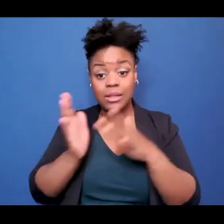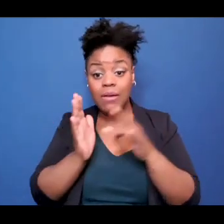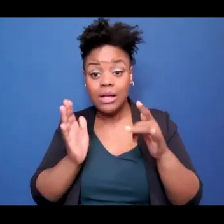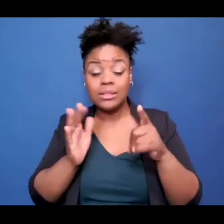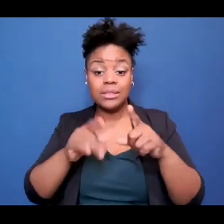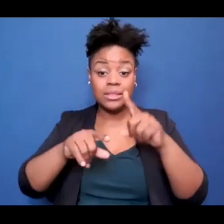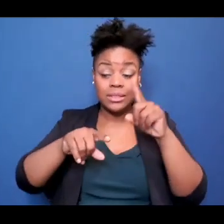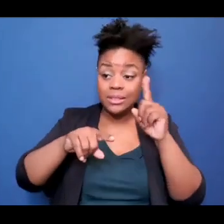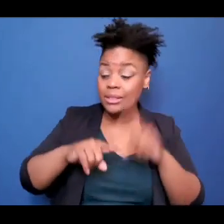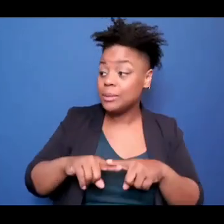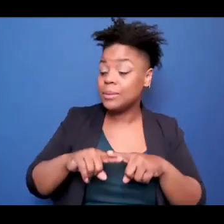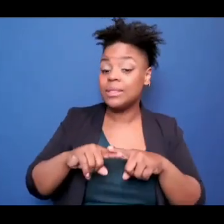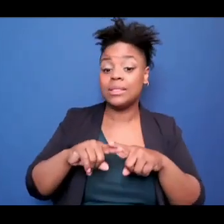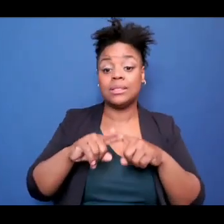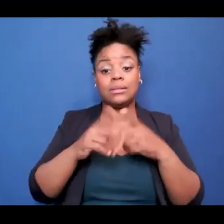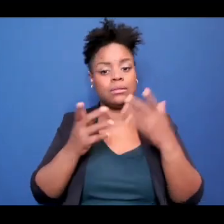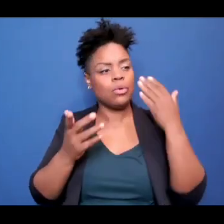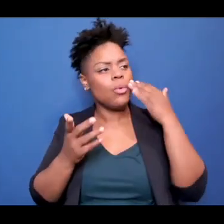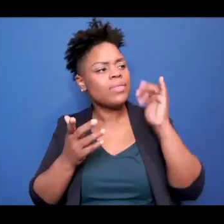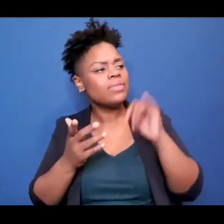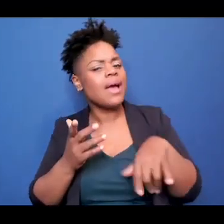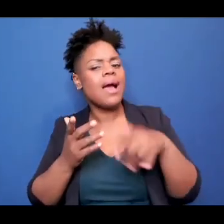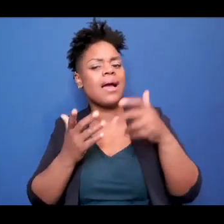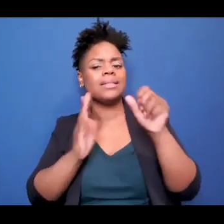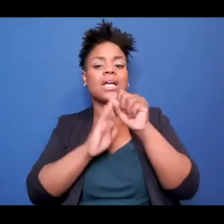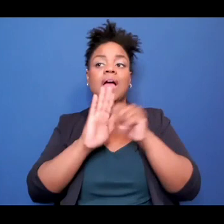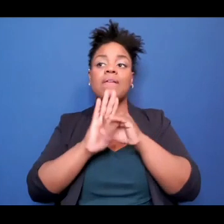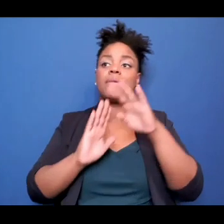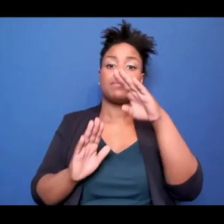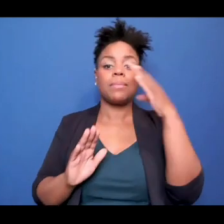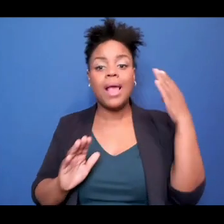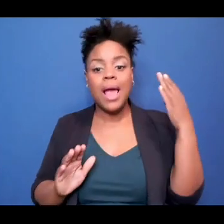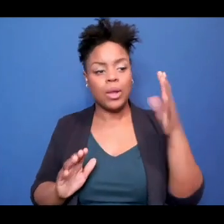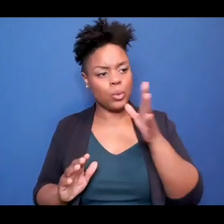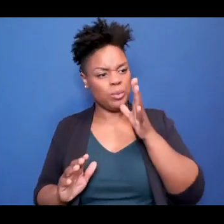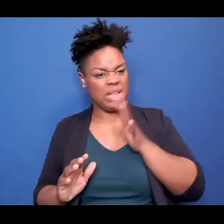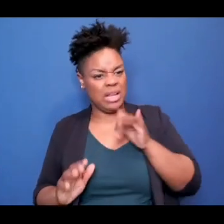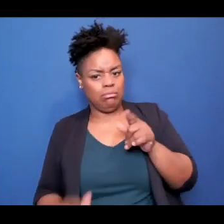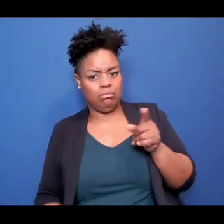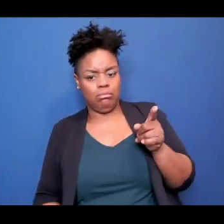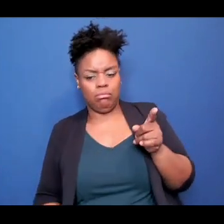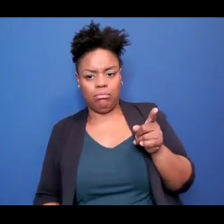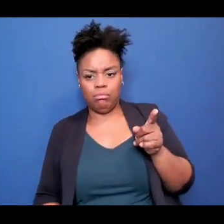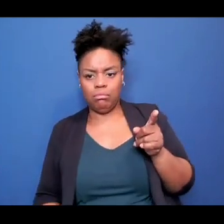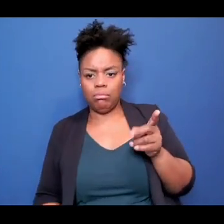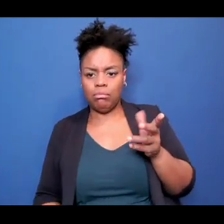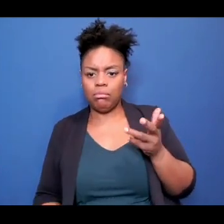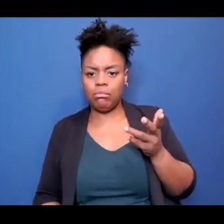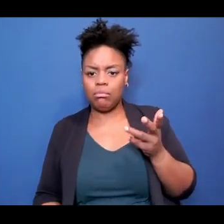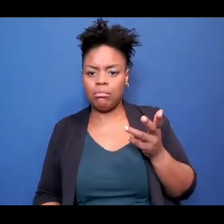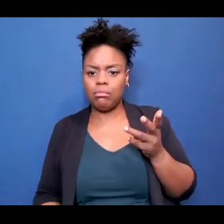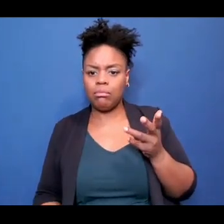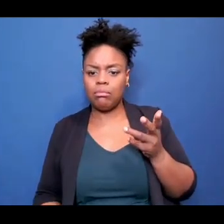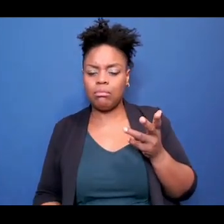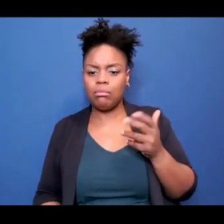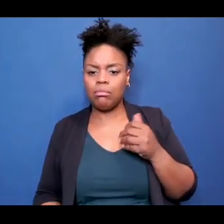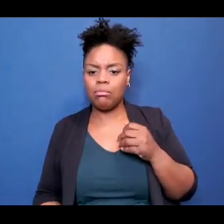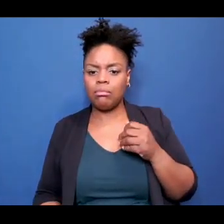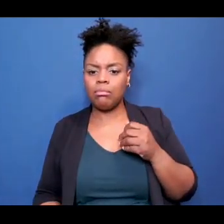SUGGESTIVE ABUSE OR DEPENDENCE, SO AGAIN THIS IS A SAMPLE OF BLACK WOMEN.